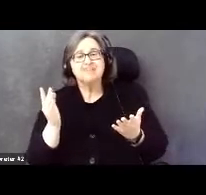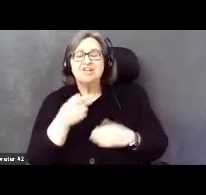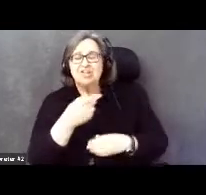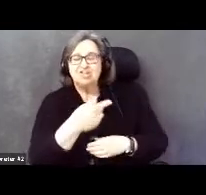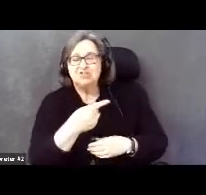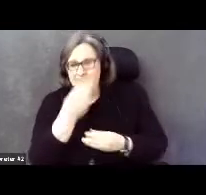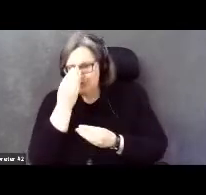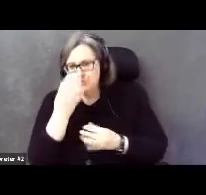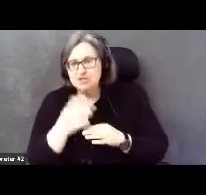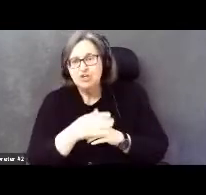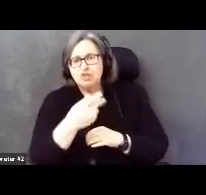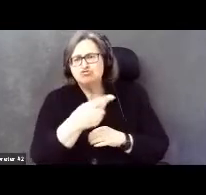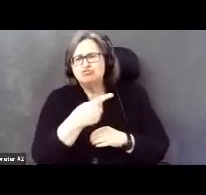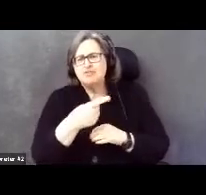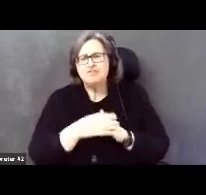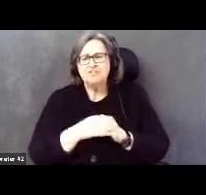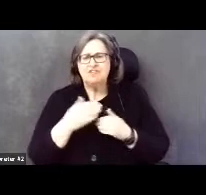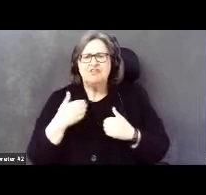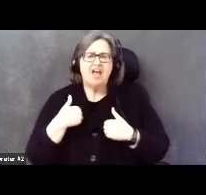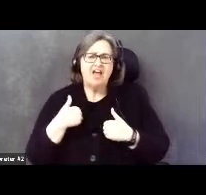the audience know. We've had a variety of